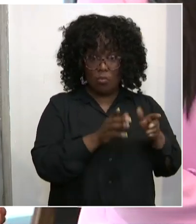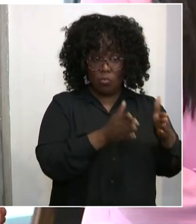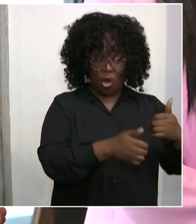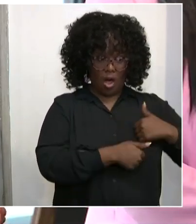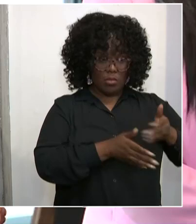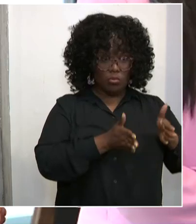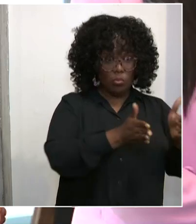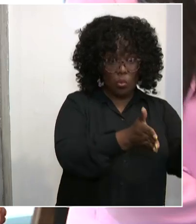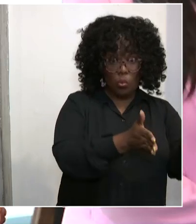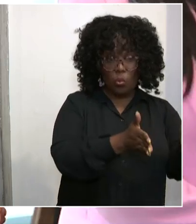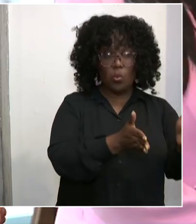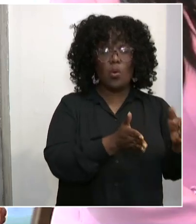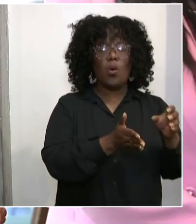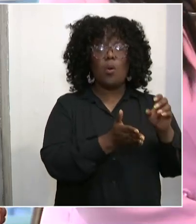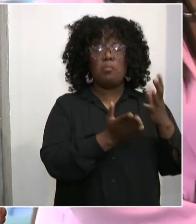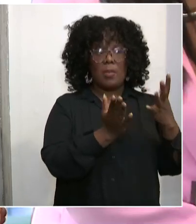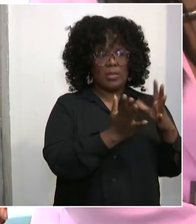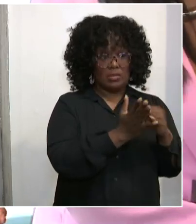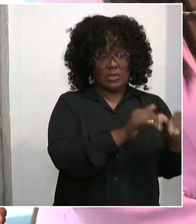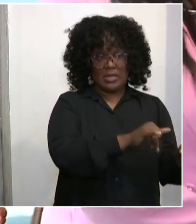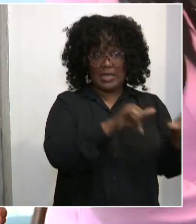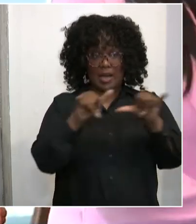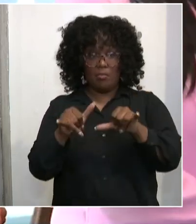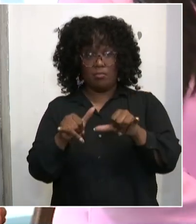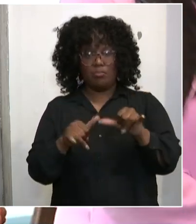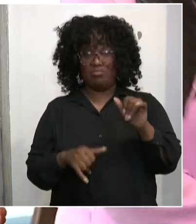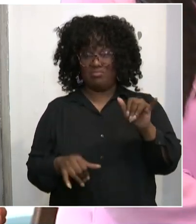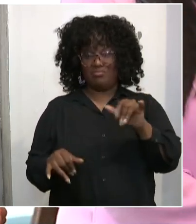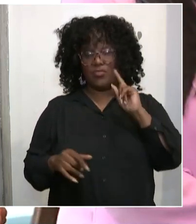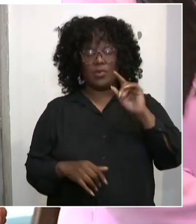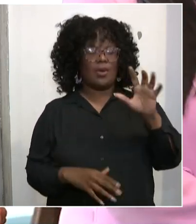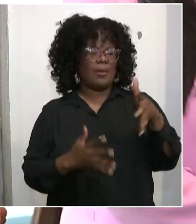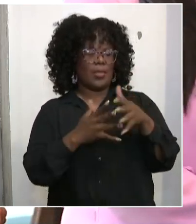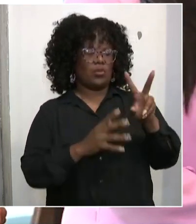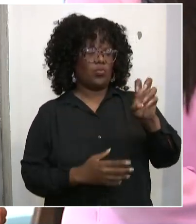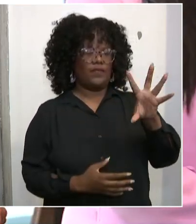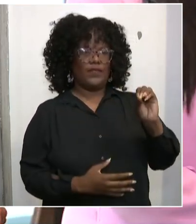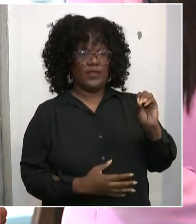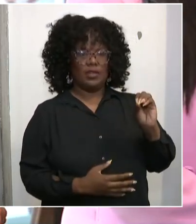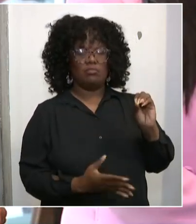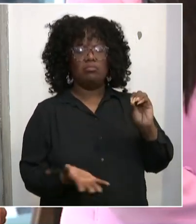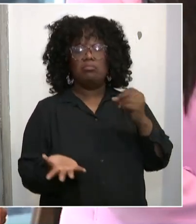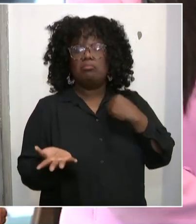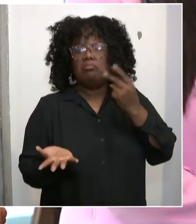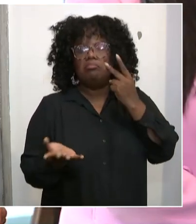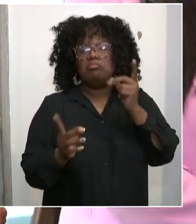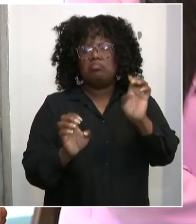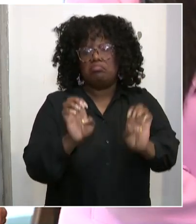Uh, Mayor Joe Heim from the Post, um, just could you tell us, uh, what the total amount of money the district